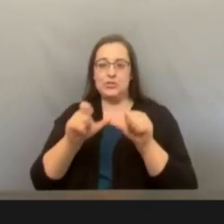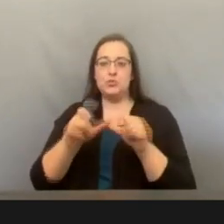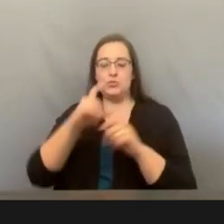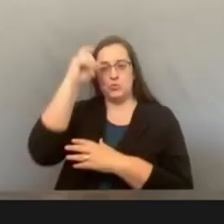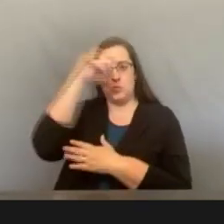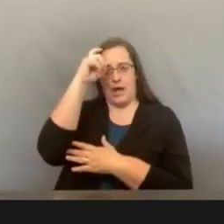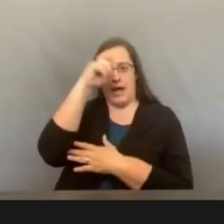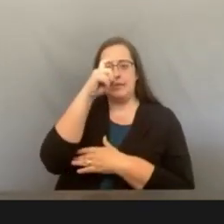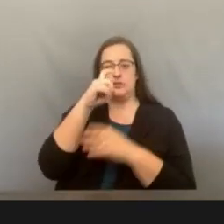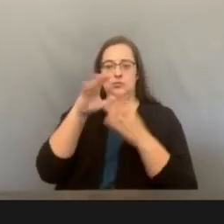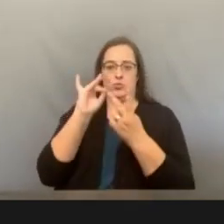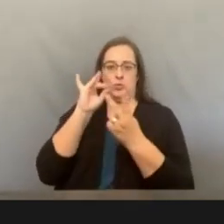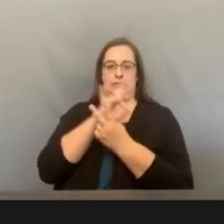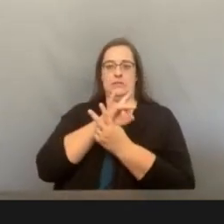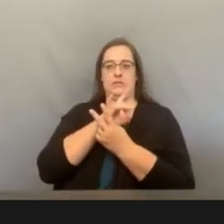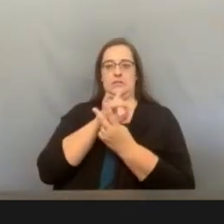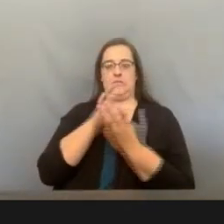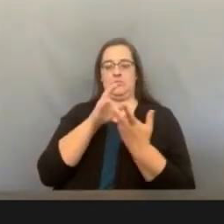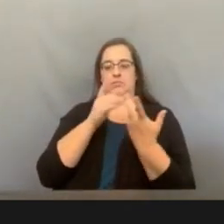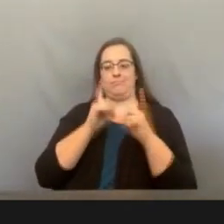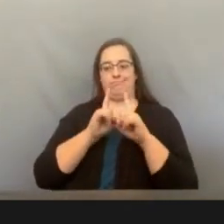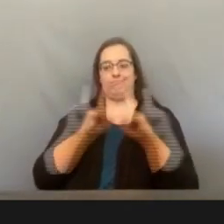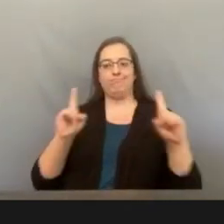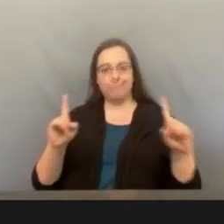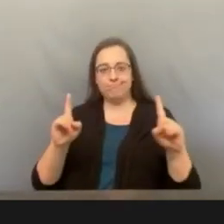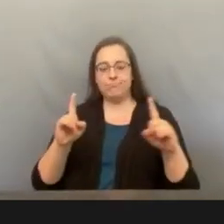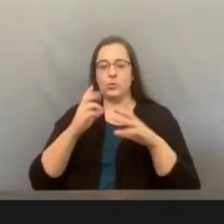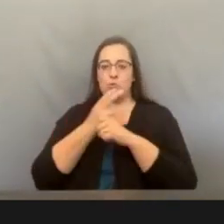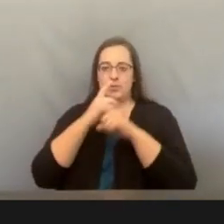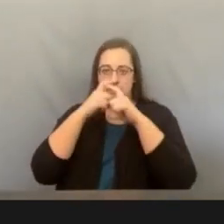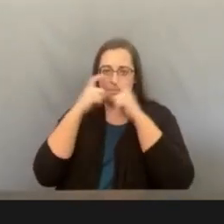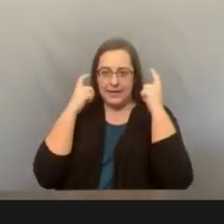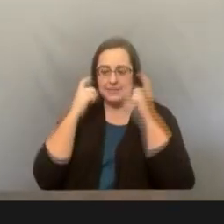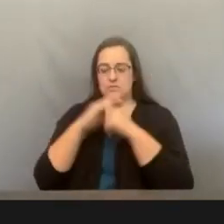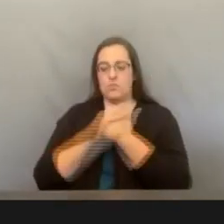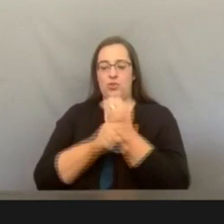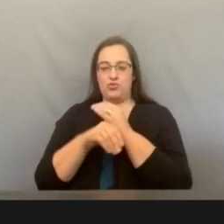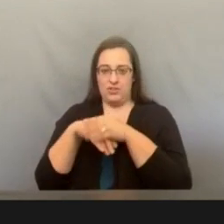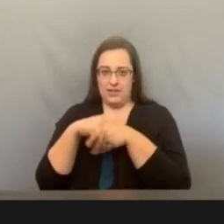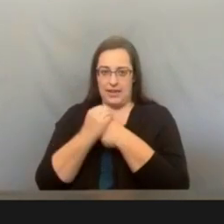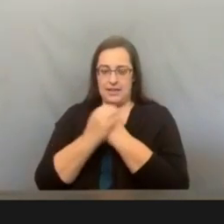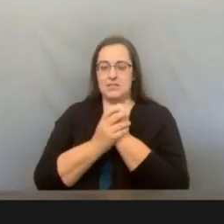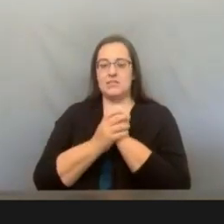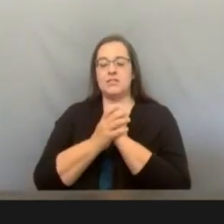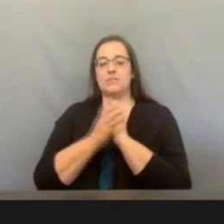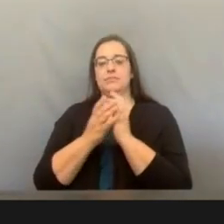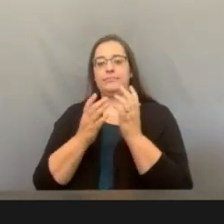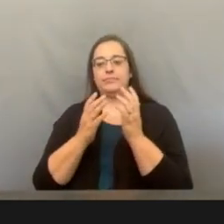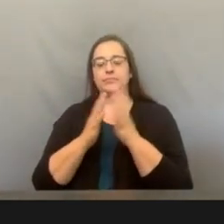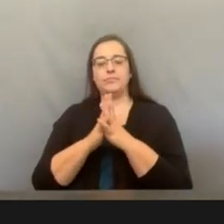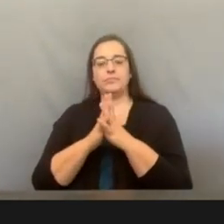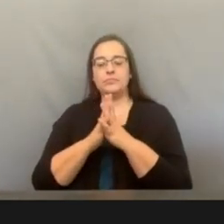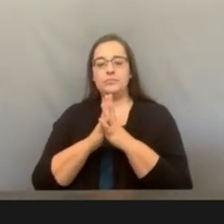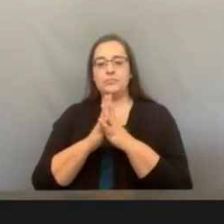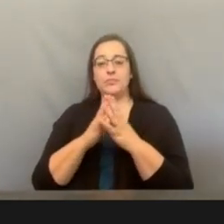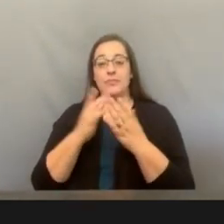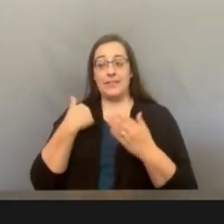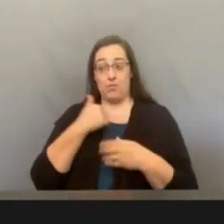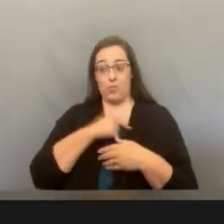ARE JUST TESTING A SMALL PORTION OF THE PEOPLE THAT LIVE IN OUR CITY. I WANT PEOPLE TO CONTINUE TO